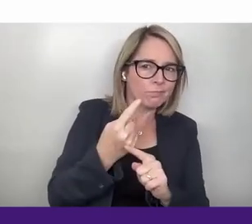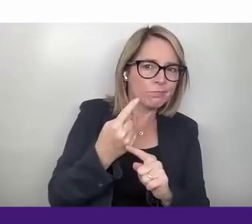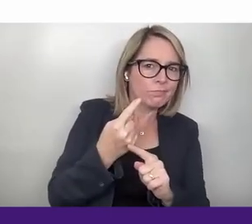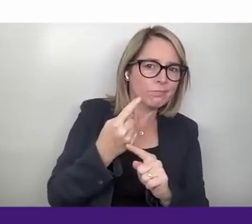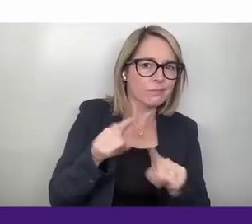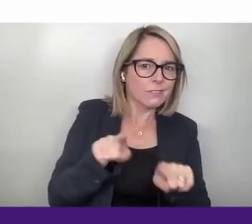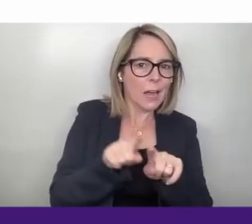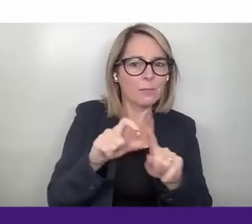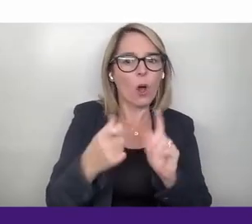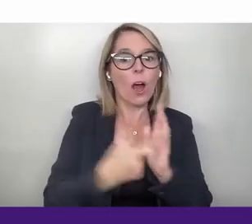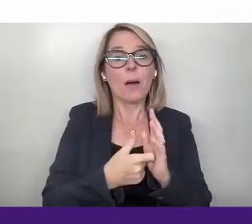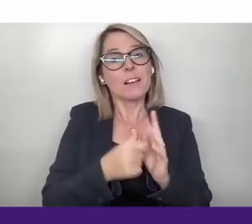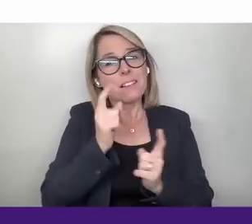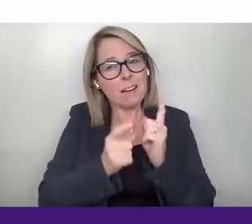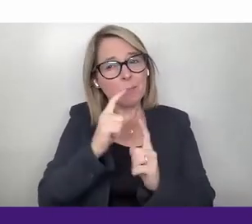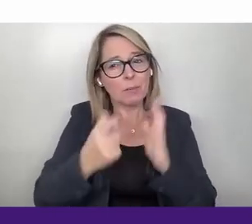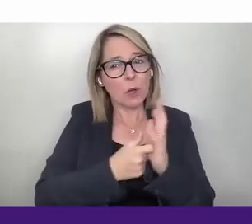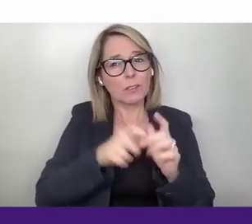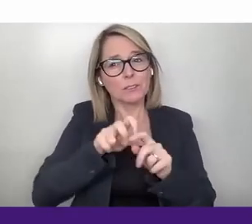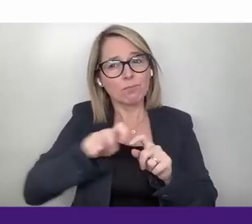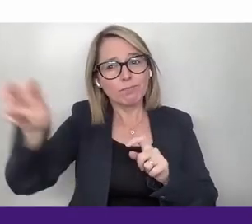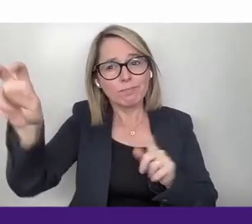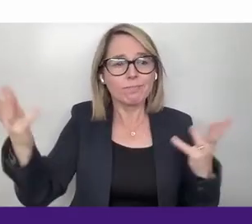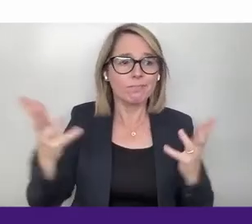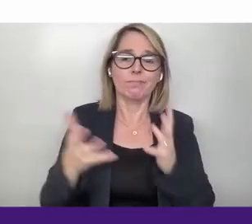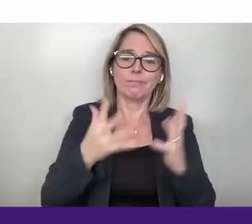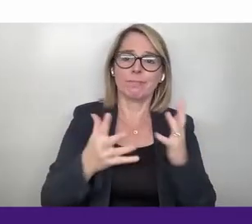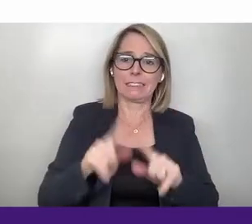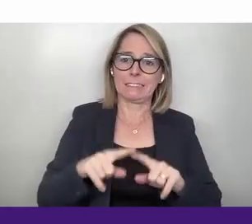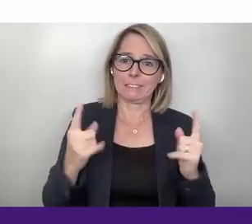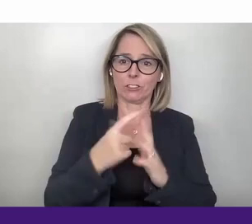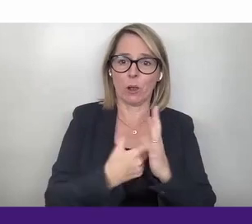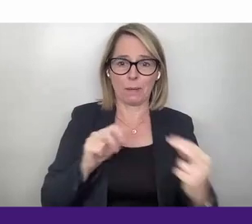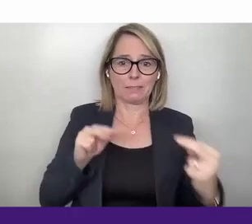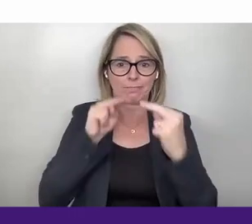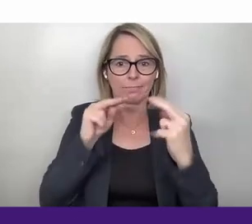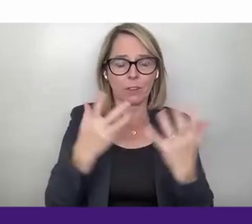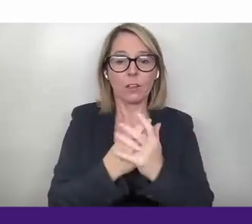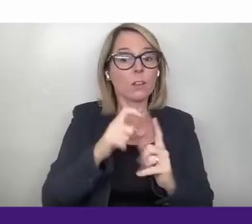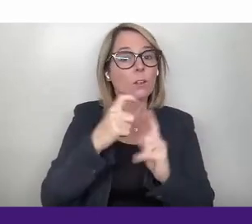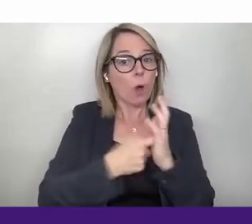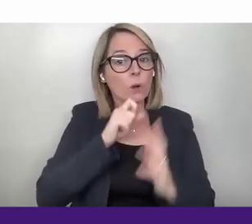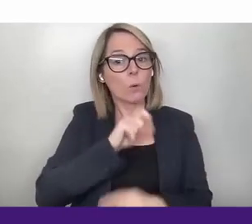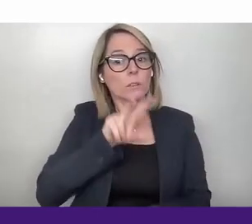left our team. The doctor will speak slowly if the person needs it, or they might use